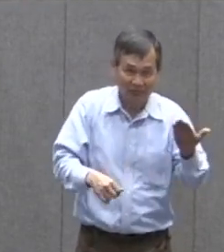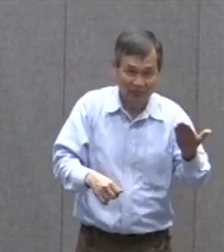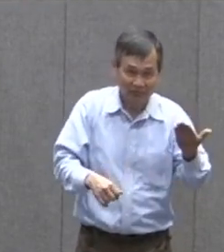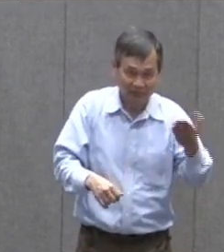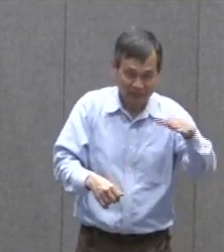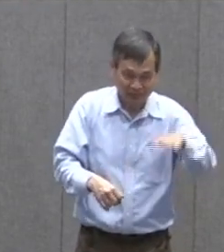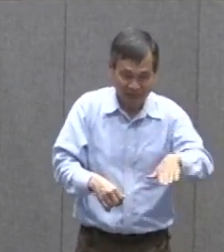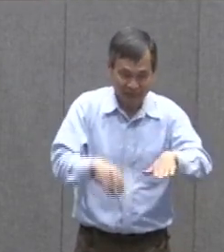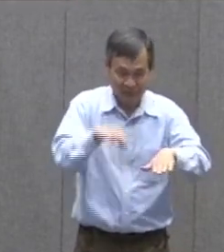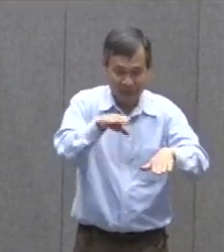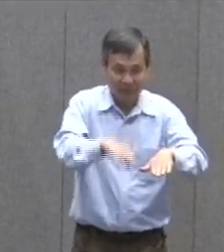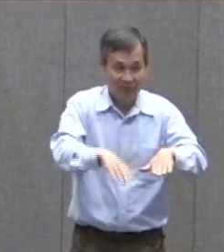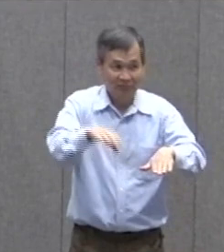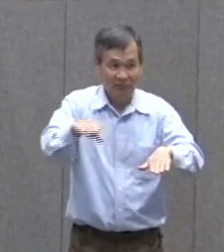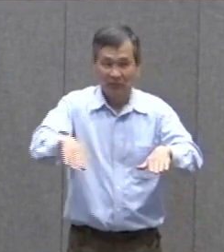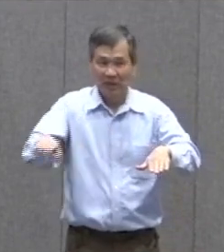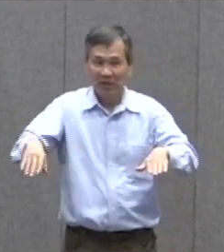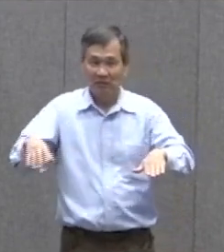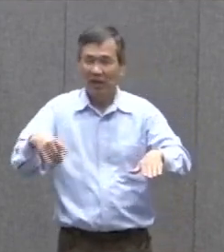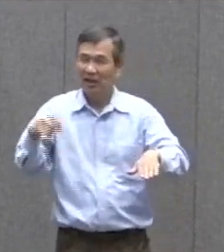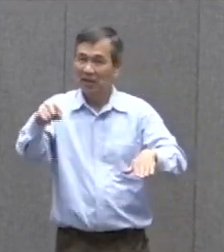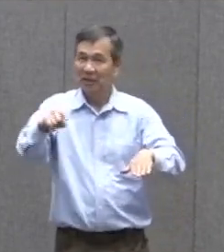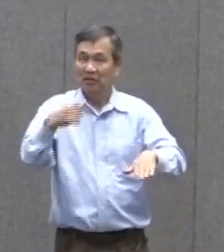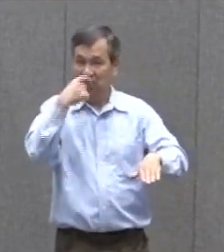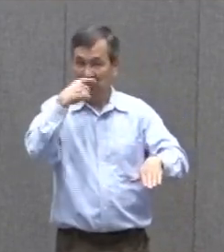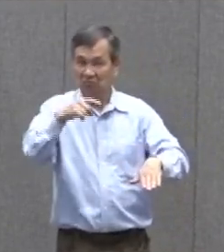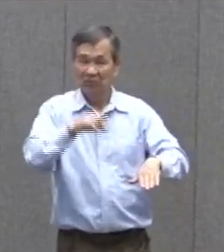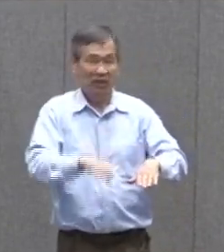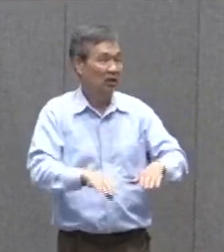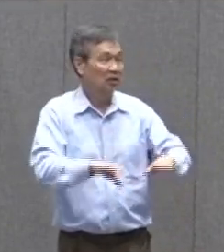I'm gonna put mine up here so that you can see them, using some tape.